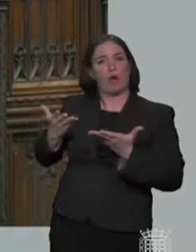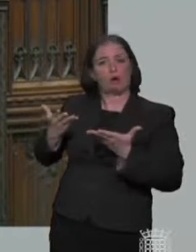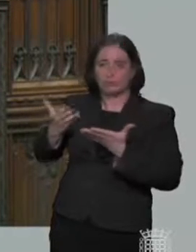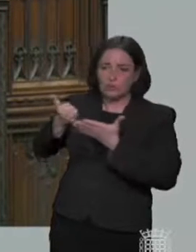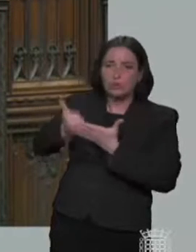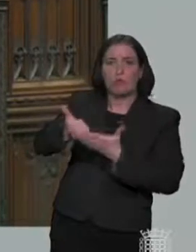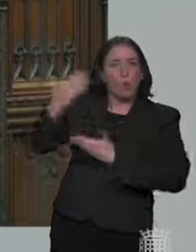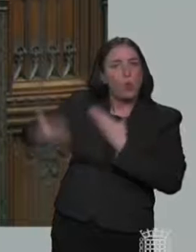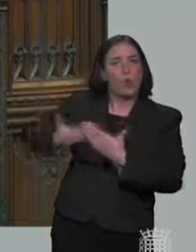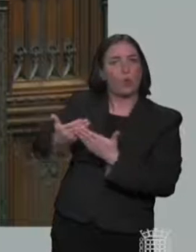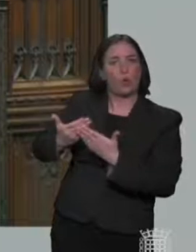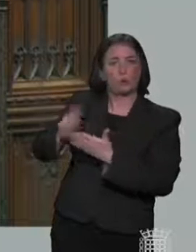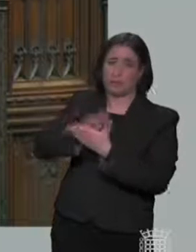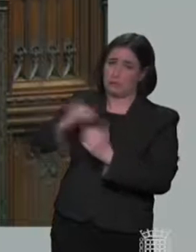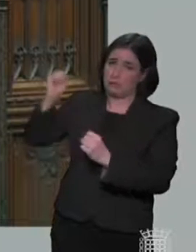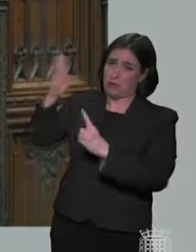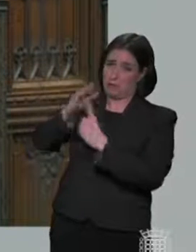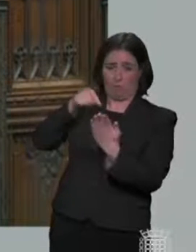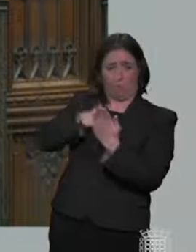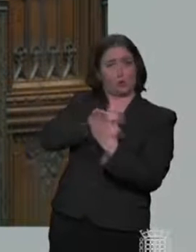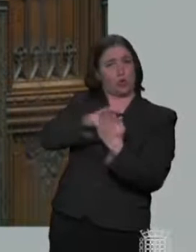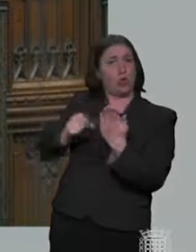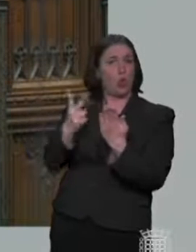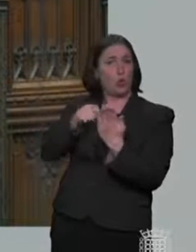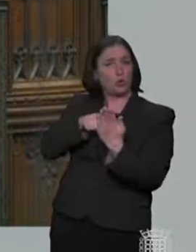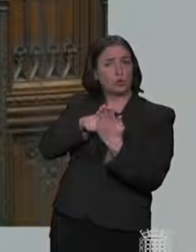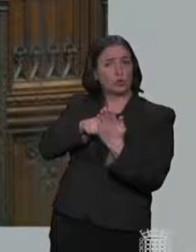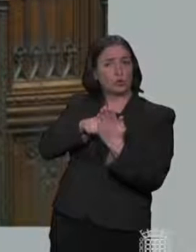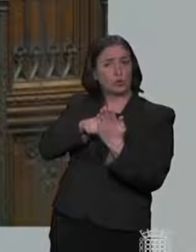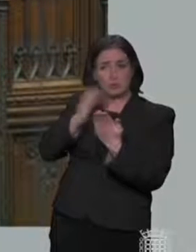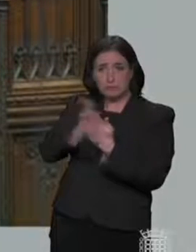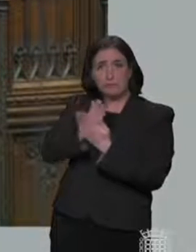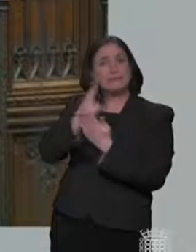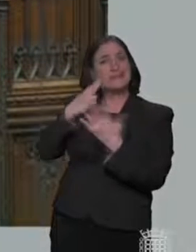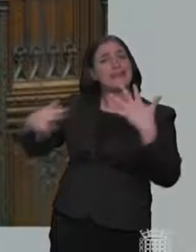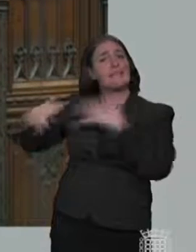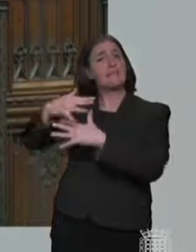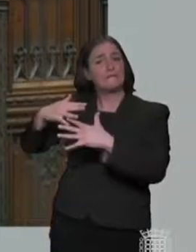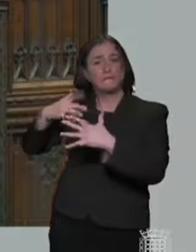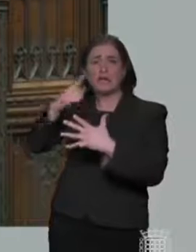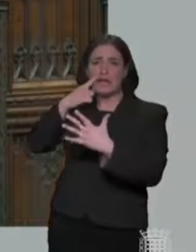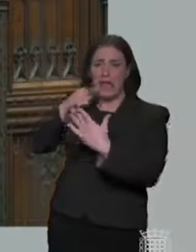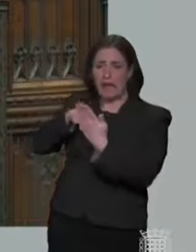which will enable the deaf community to hold the secretary of state and the government to account